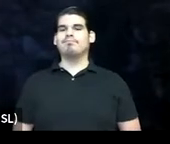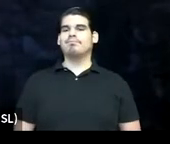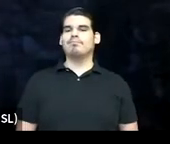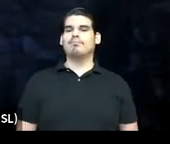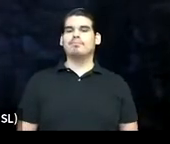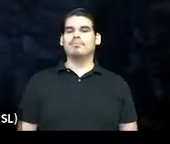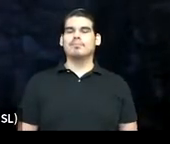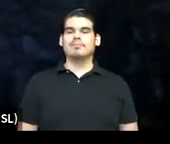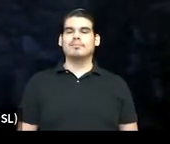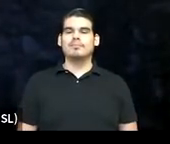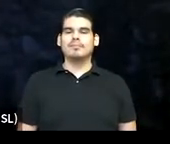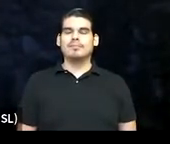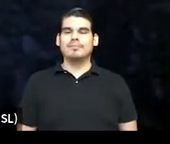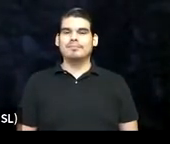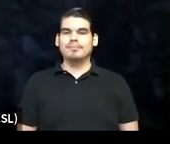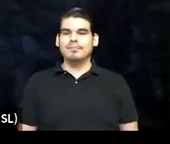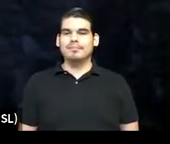Alright, we have, I believe it's Emily.